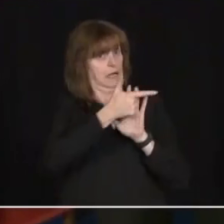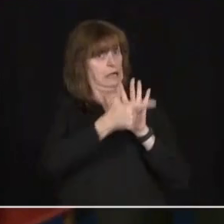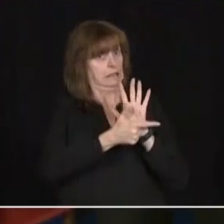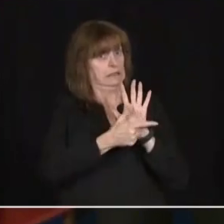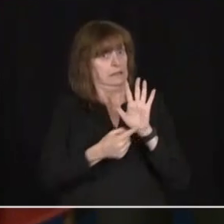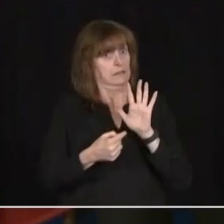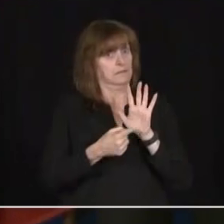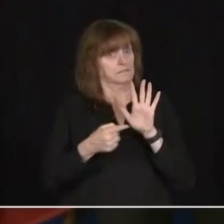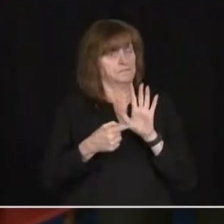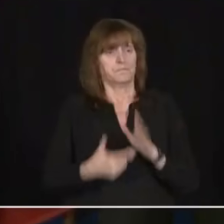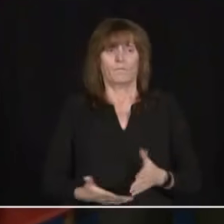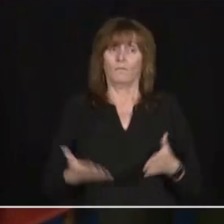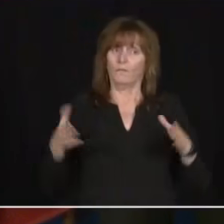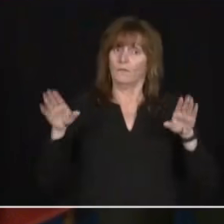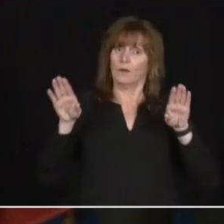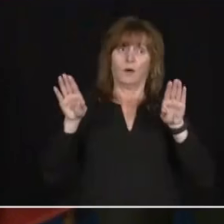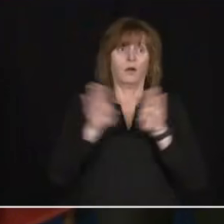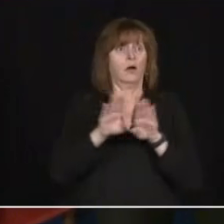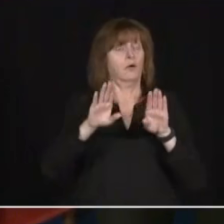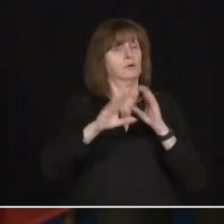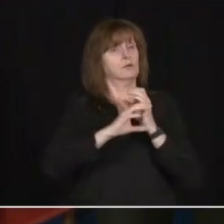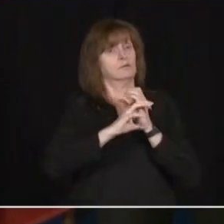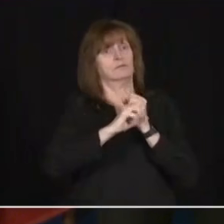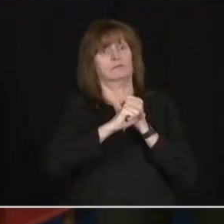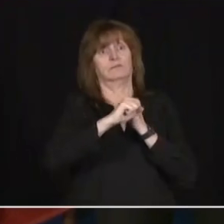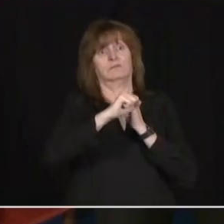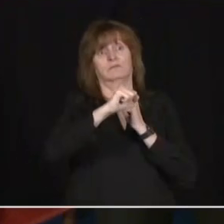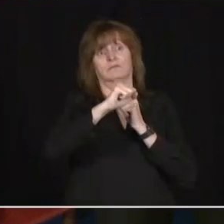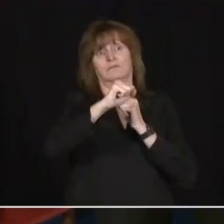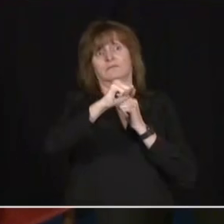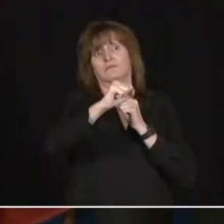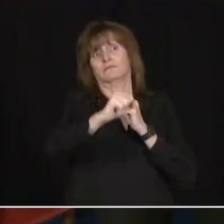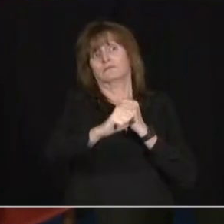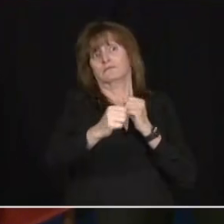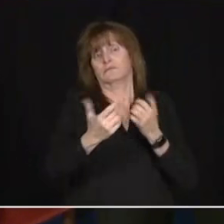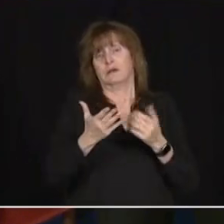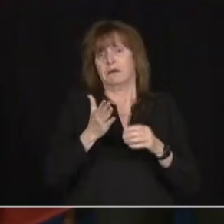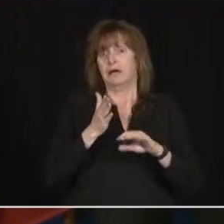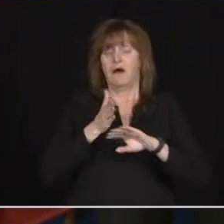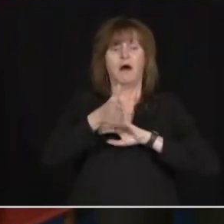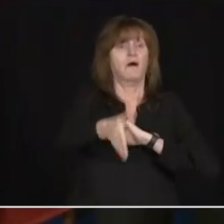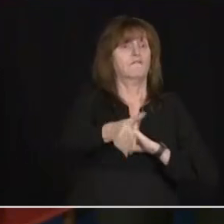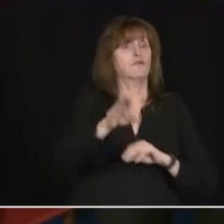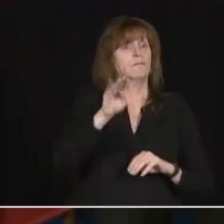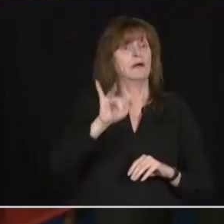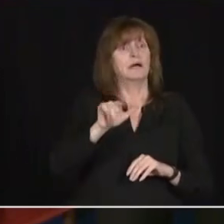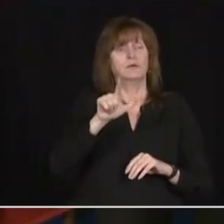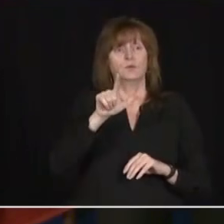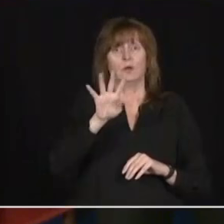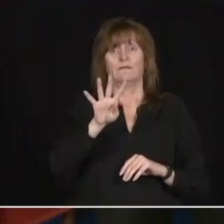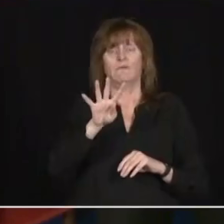also keep most of the doors closed beyond the Victoria Day weekend. Has the provincial government run